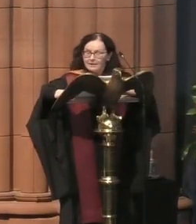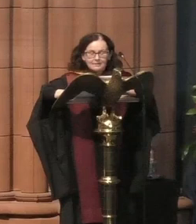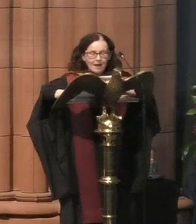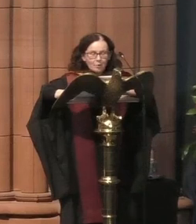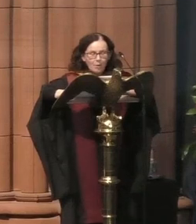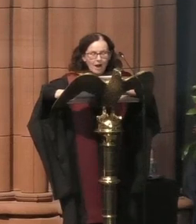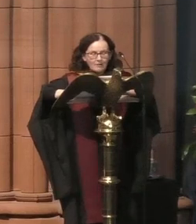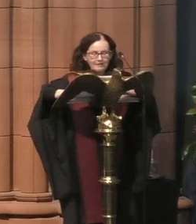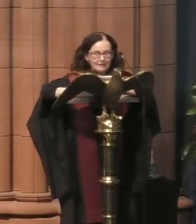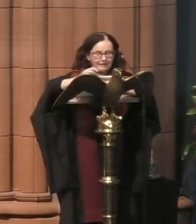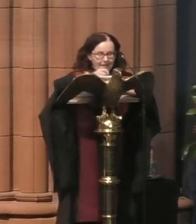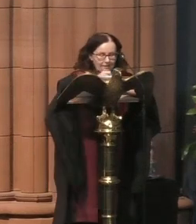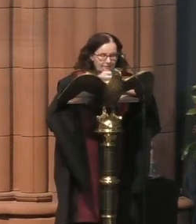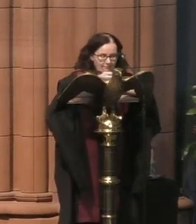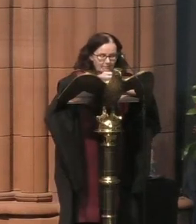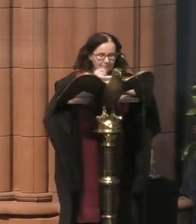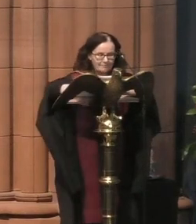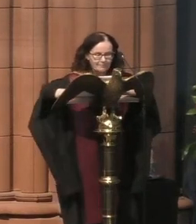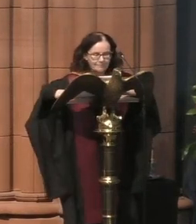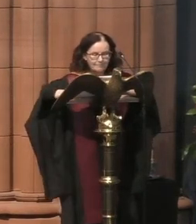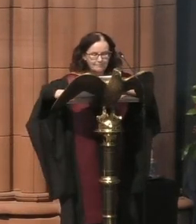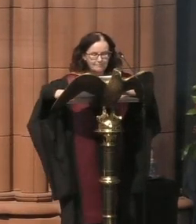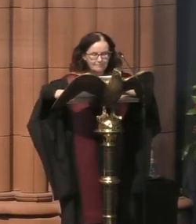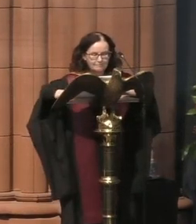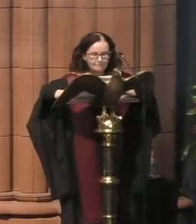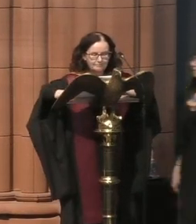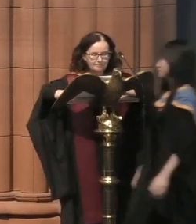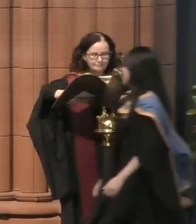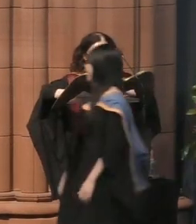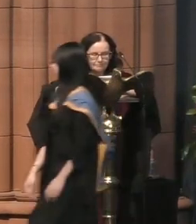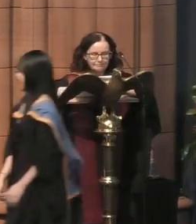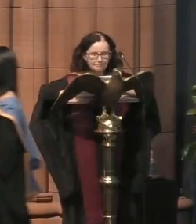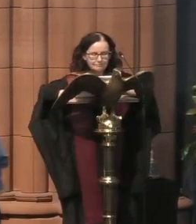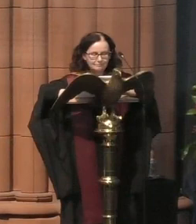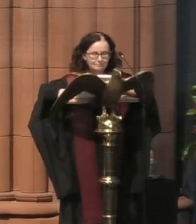Thanh Hoang Vy Nguyen. (AUDIENCE APPLAUDS)